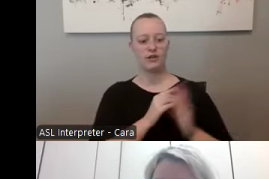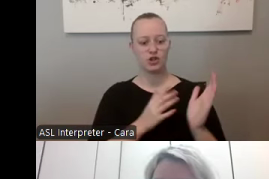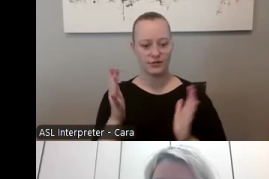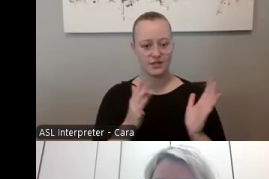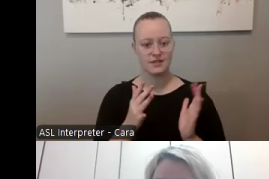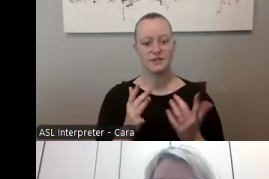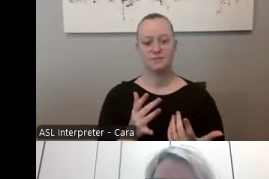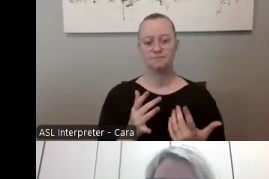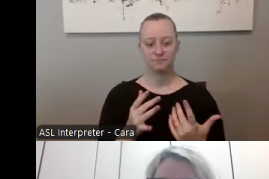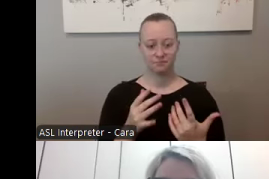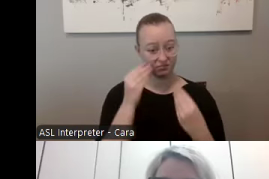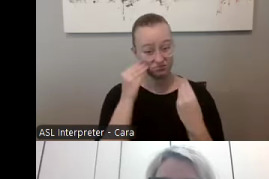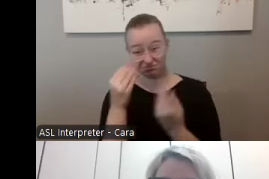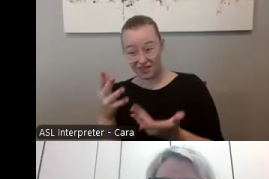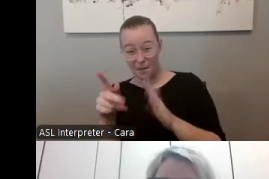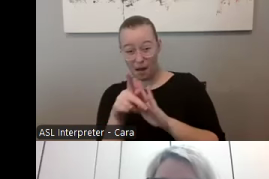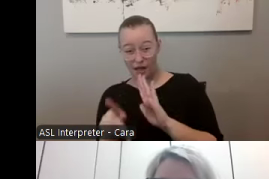to evaluate policy impacts.